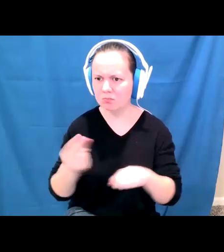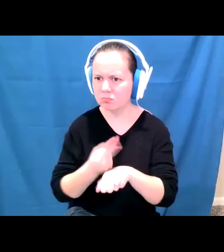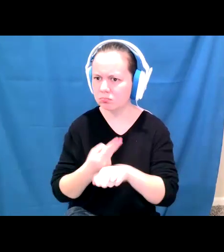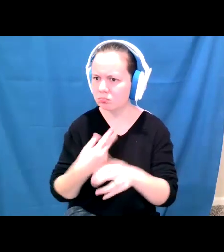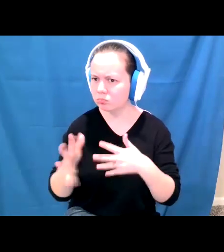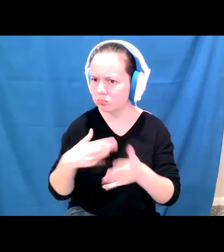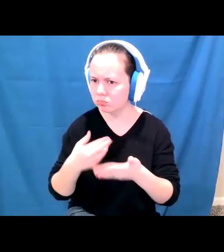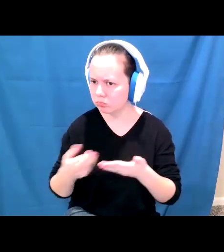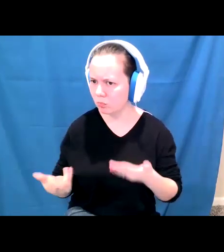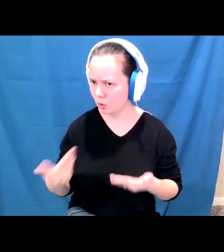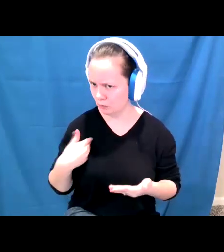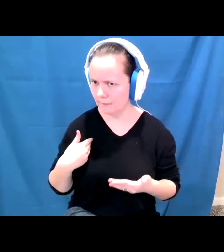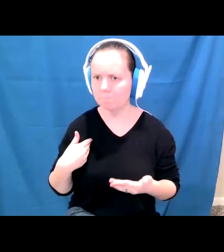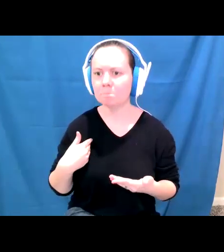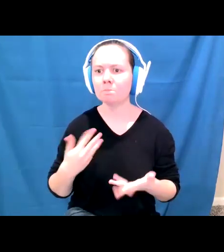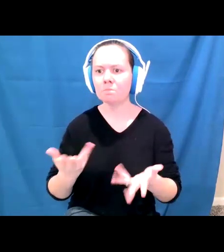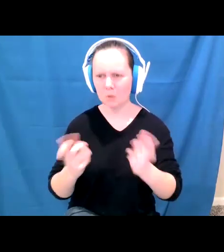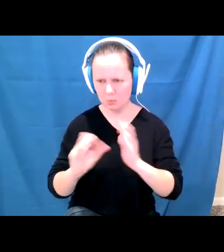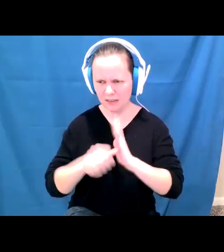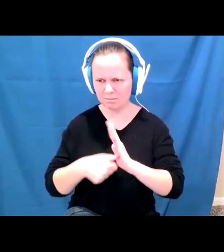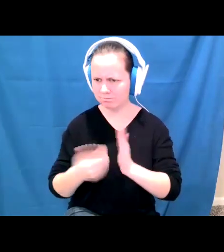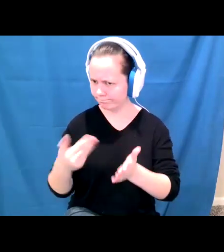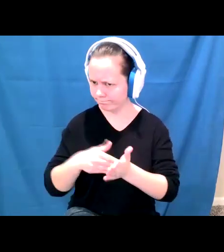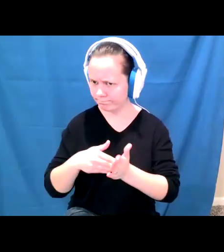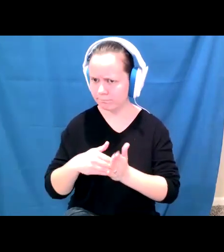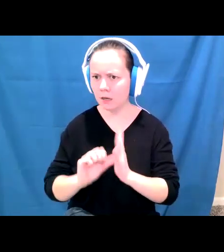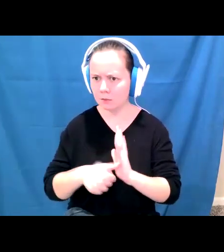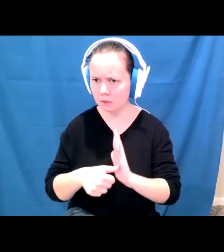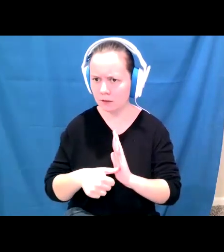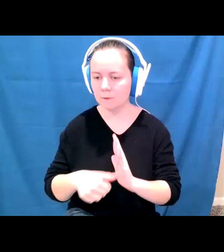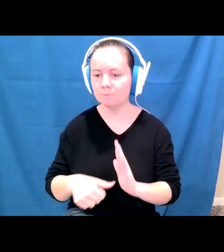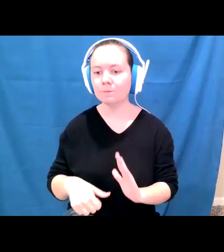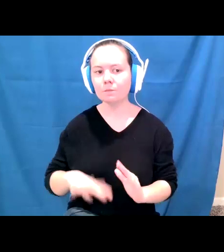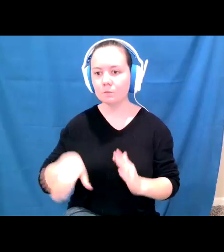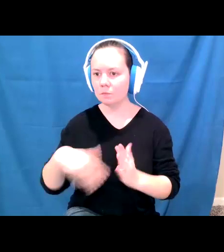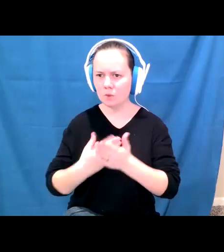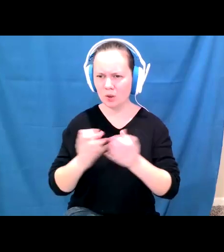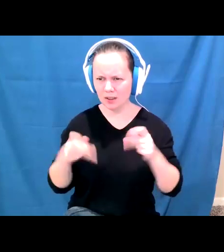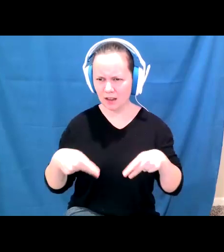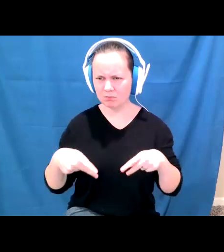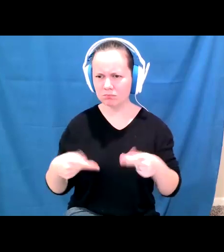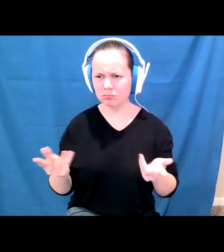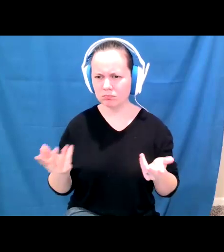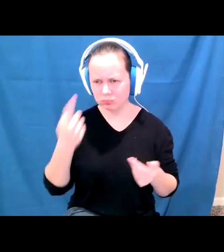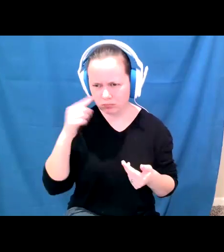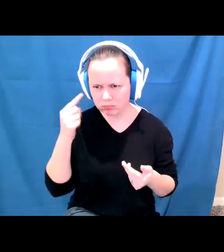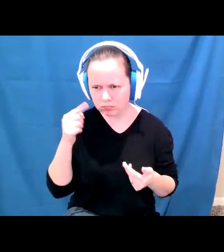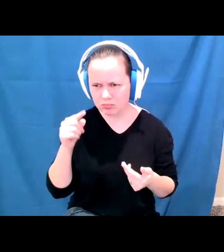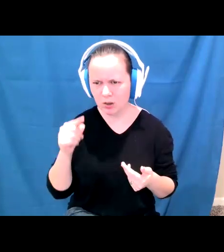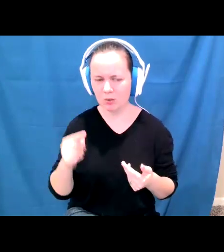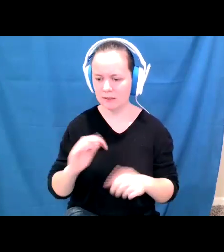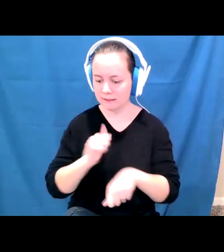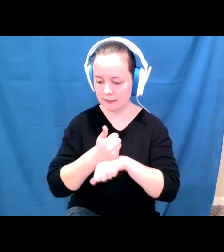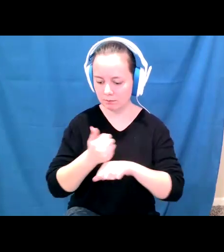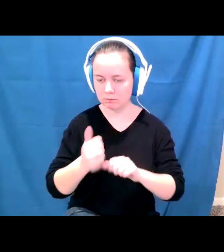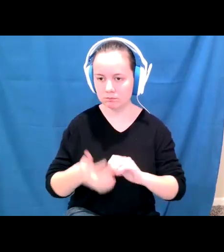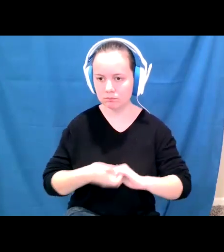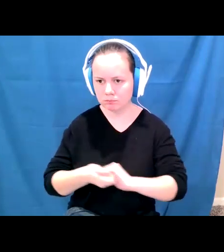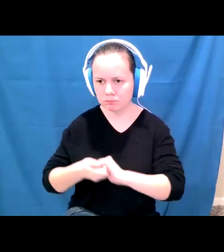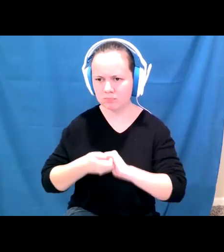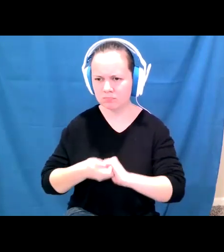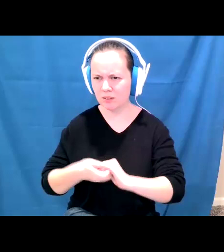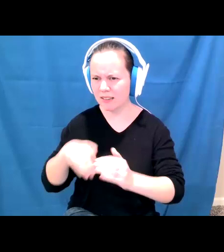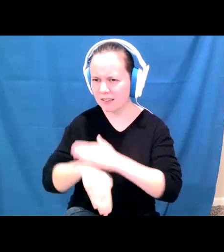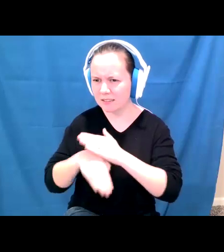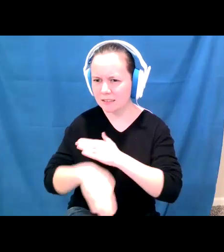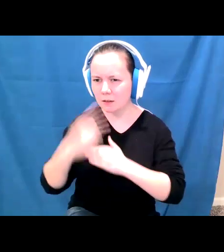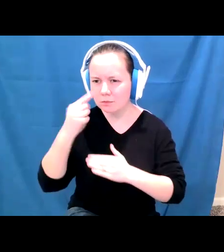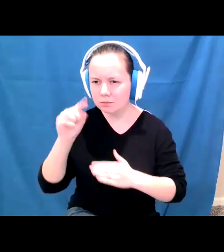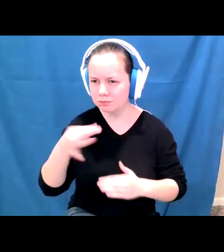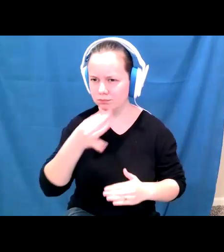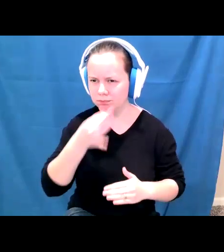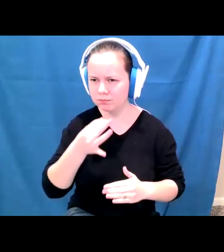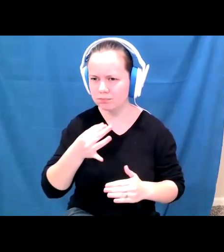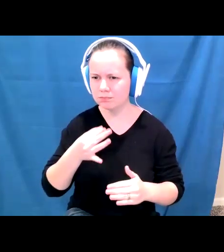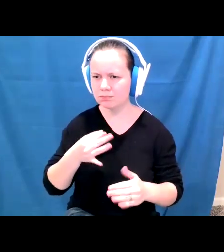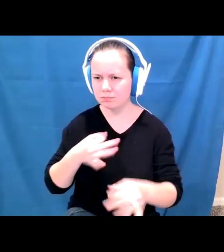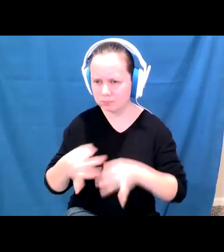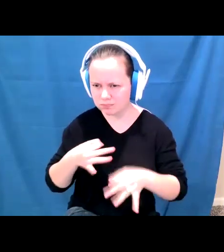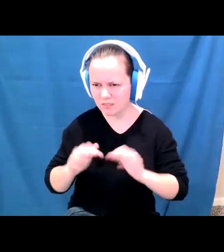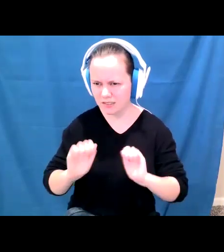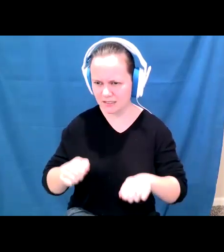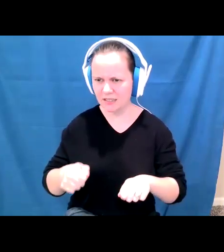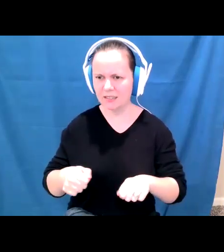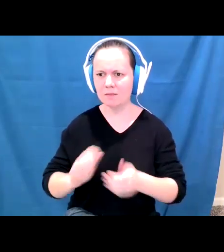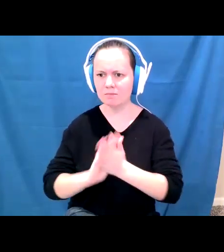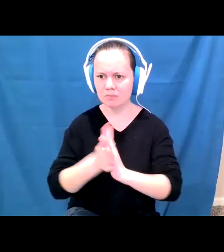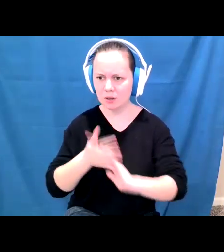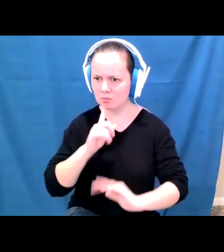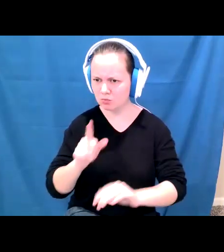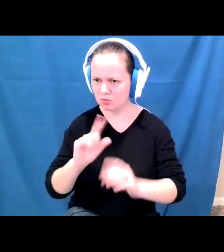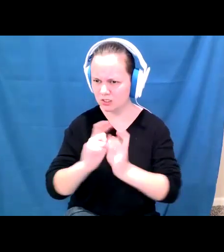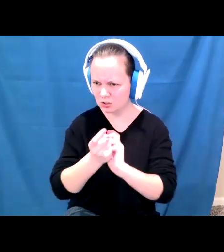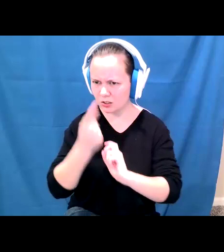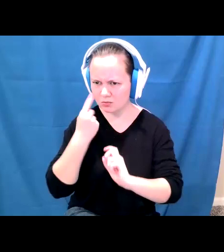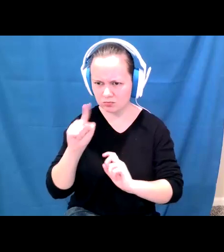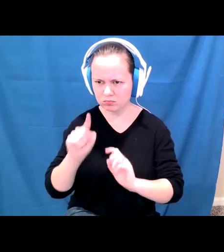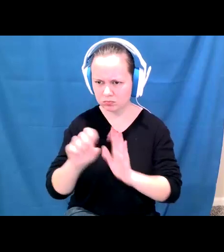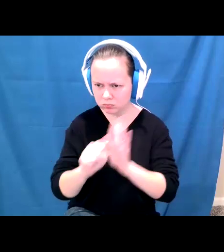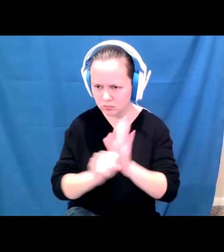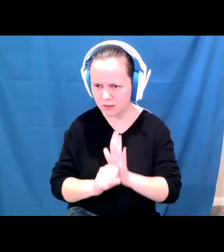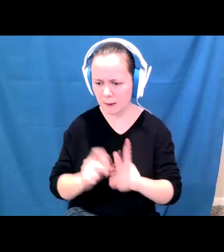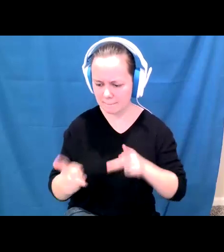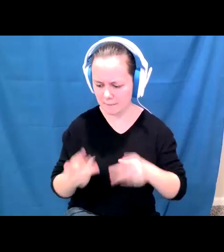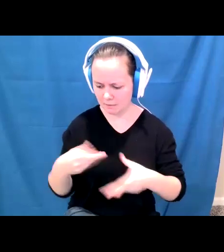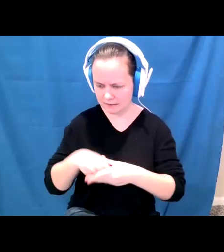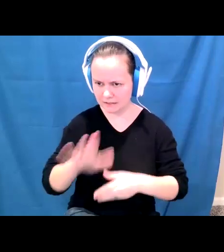Again, I just want to emphasize that all of these opportunities are about forming collaborations and having access to expertise that can really translate into real change in your state and for the people in your state. So again,